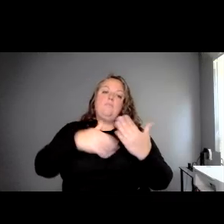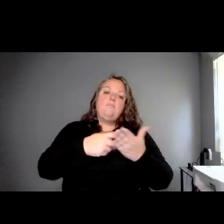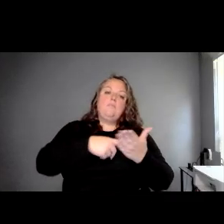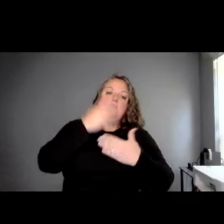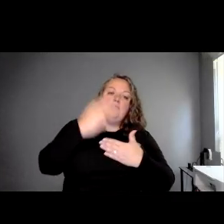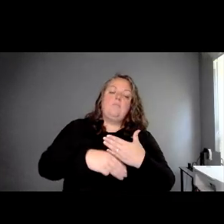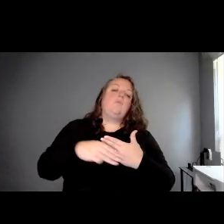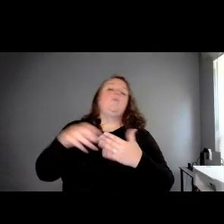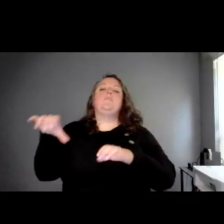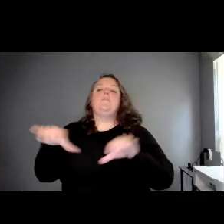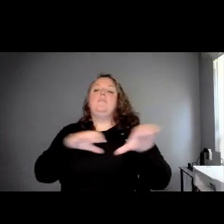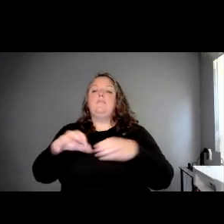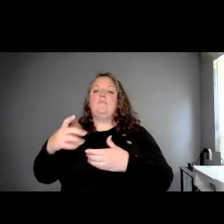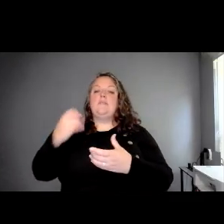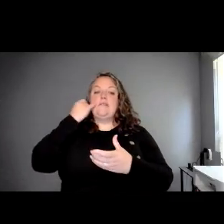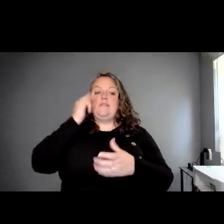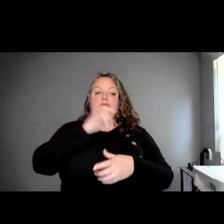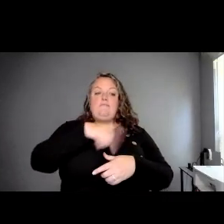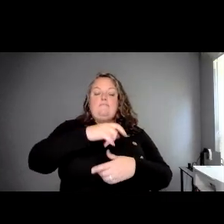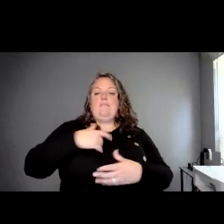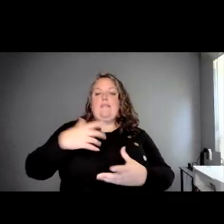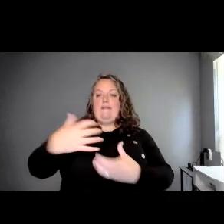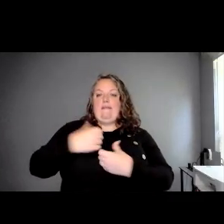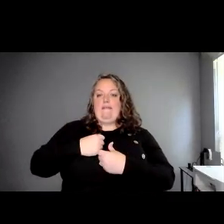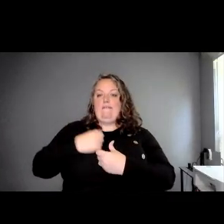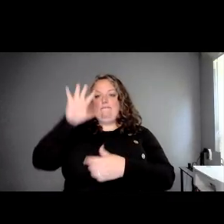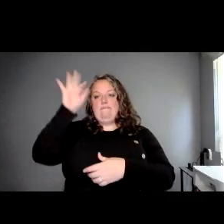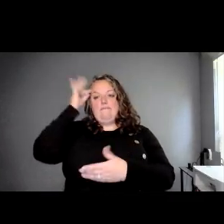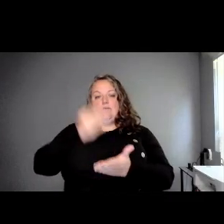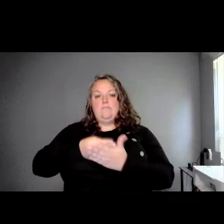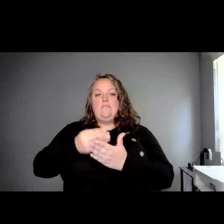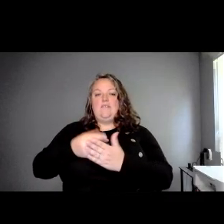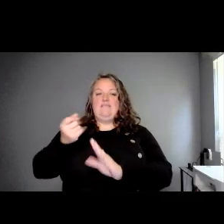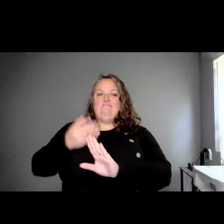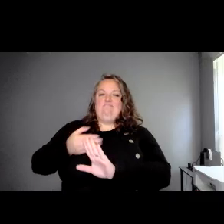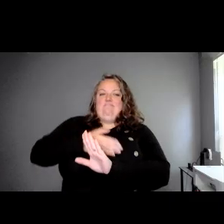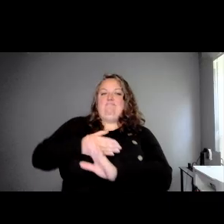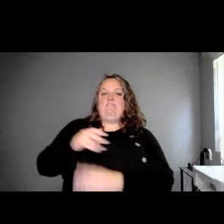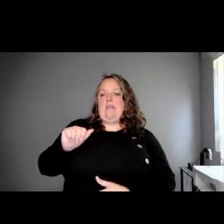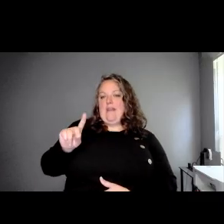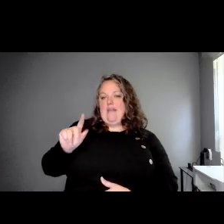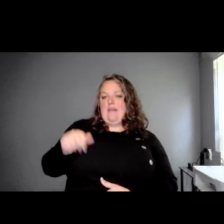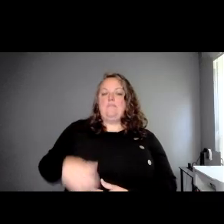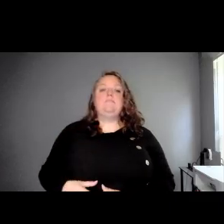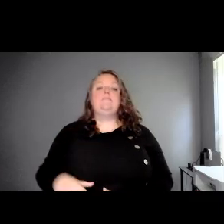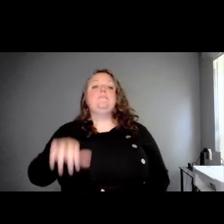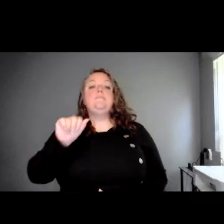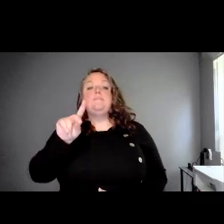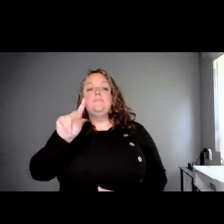funding. It's considered a precursor of the ADA. The Americans with Disabilities Act was